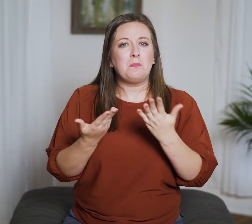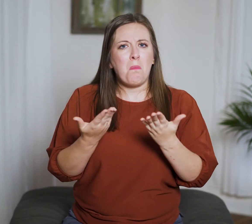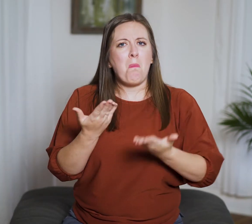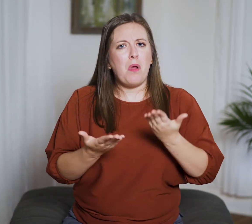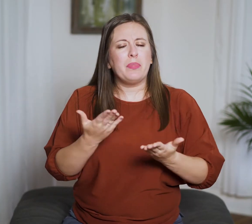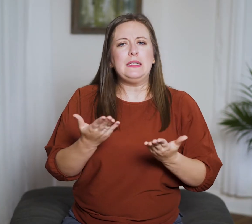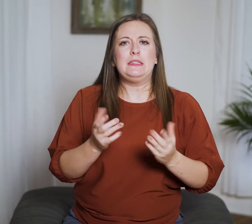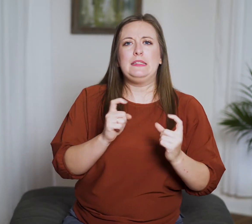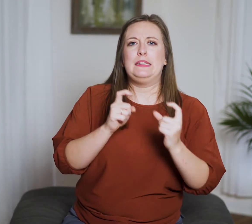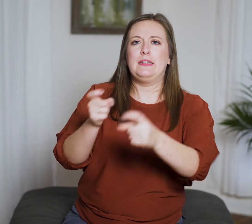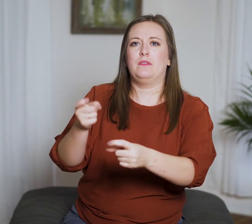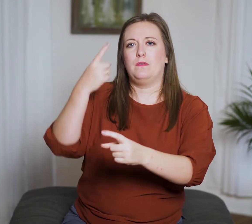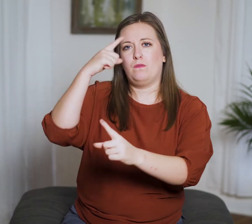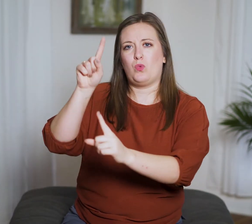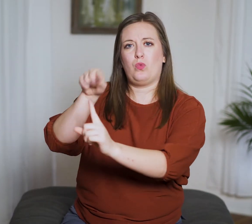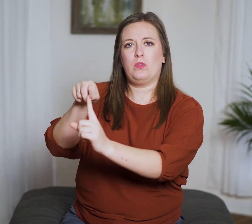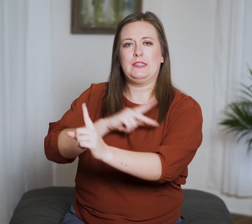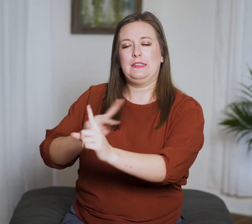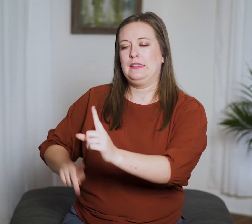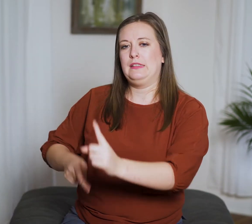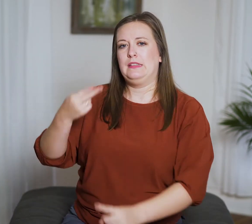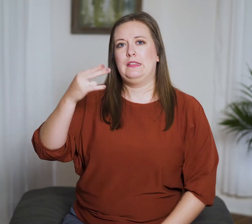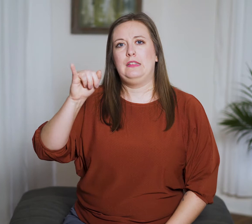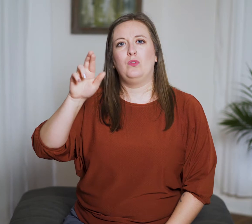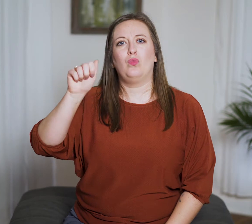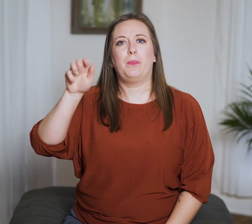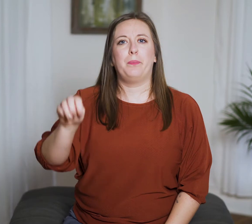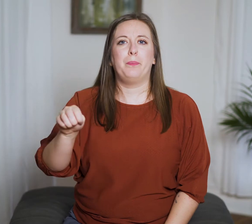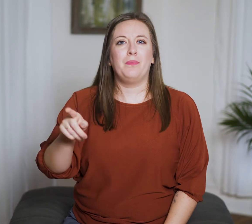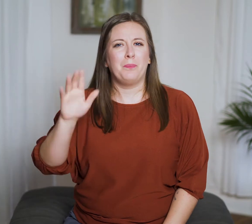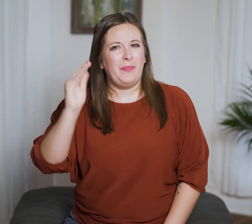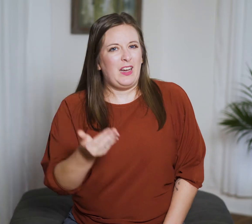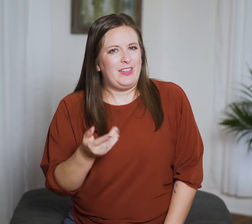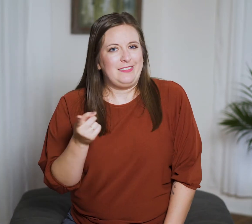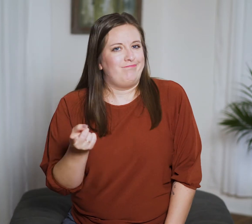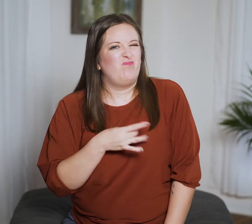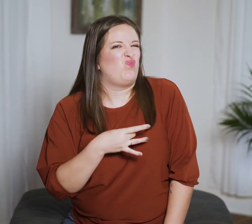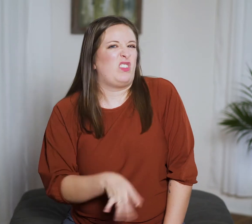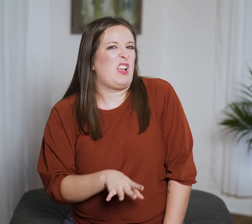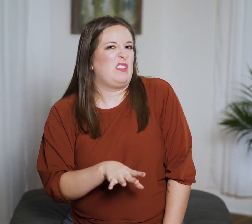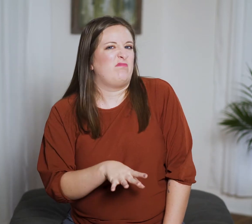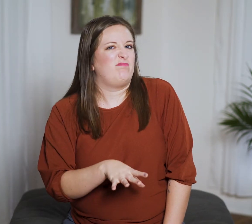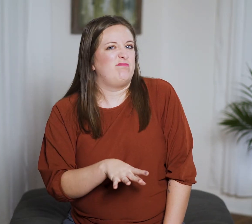possibly as a gift for King Hiram, but he apparently doesn’t like them.